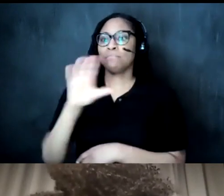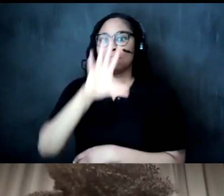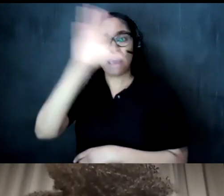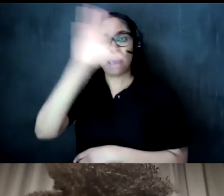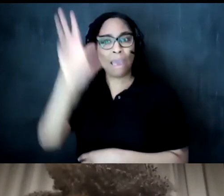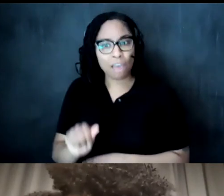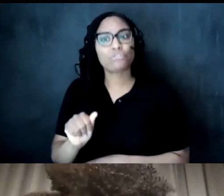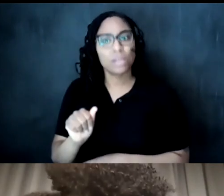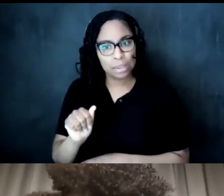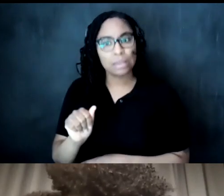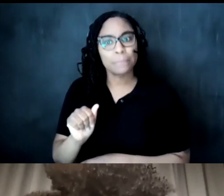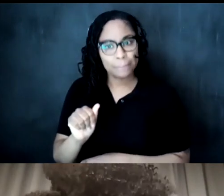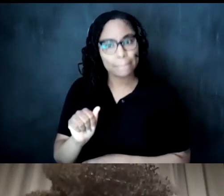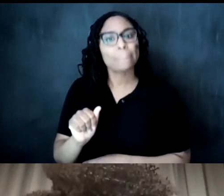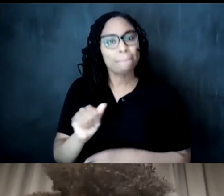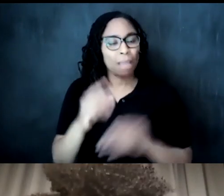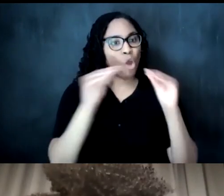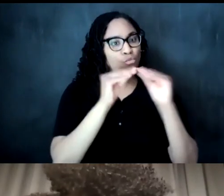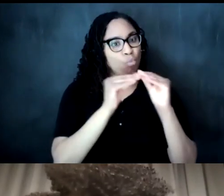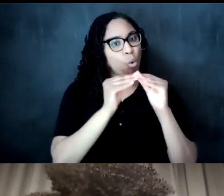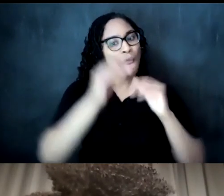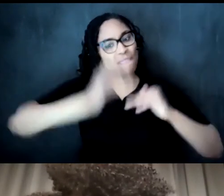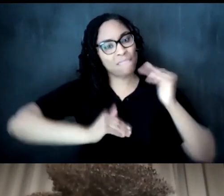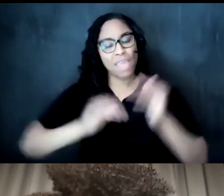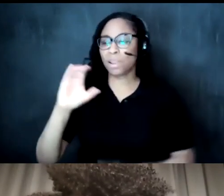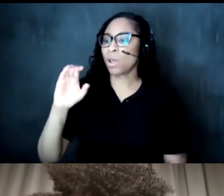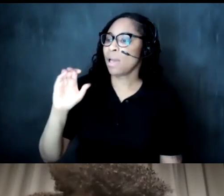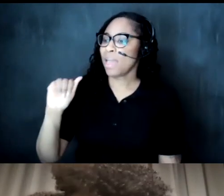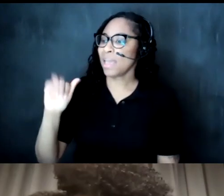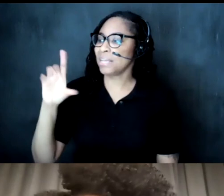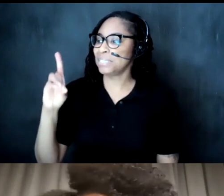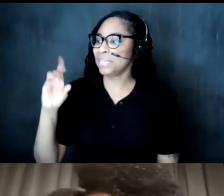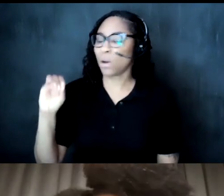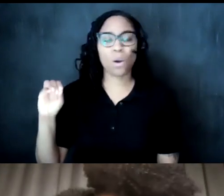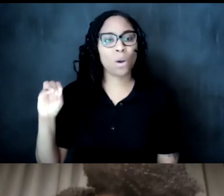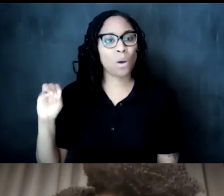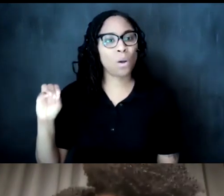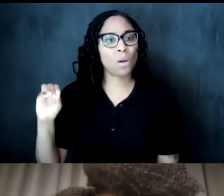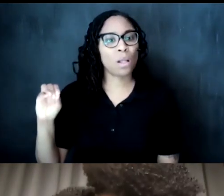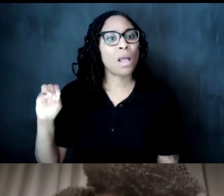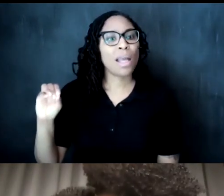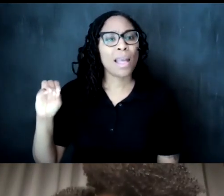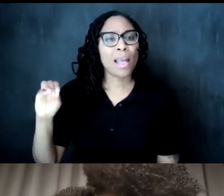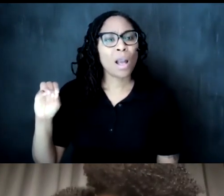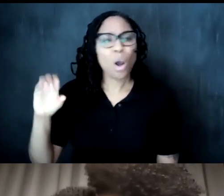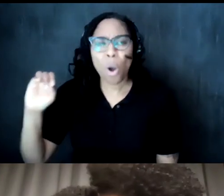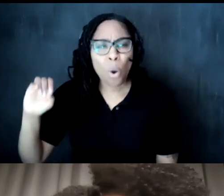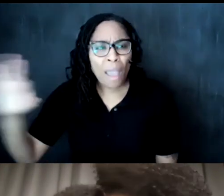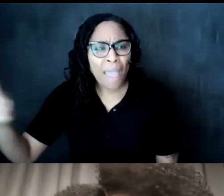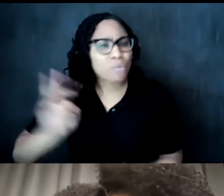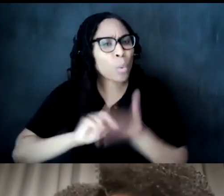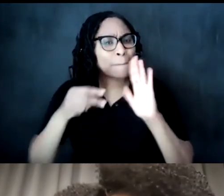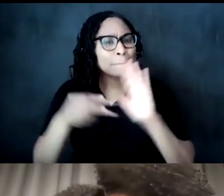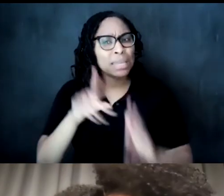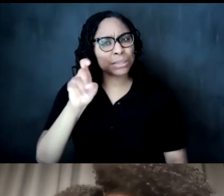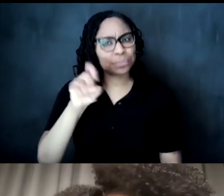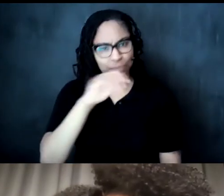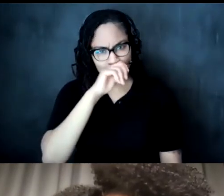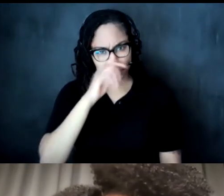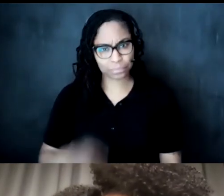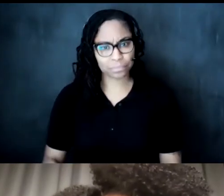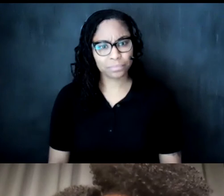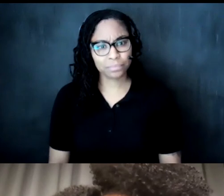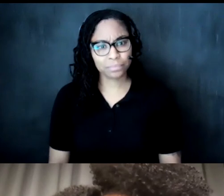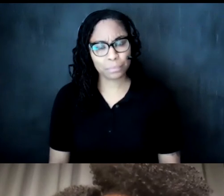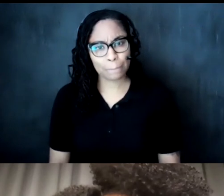than our [ __ ] artists how can we protect our [ __ ] artists what does [ __ ] mean